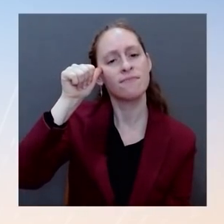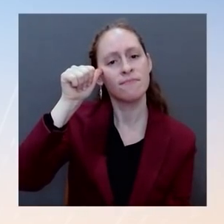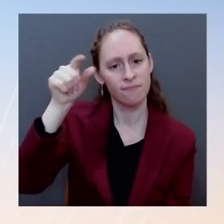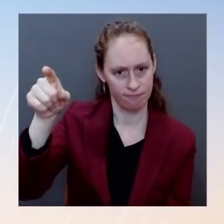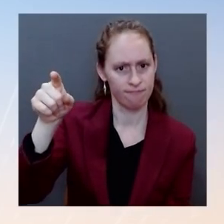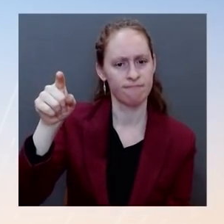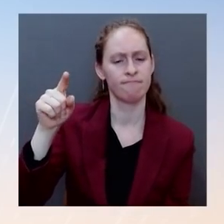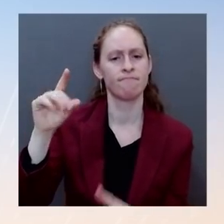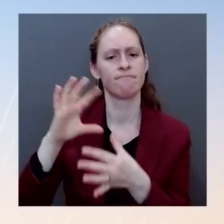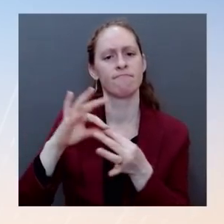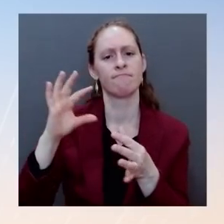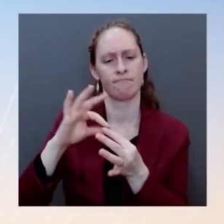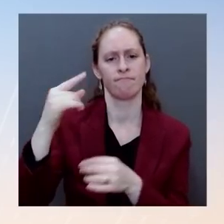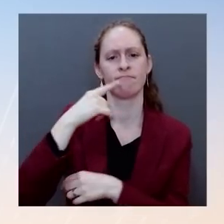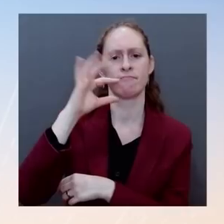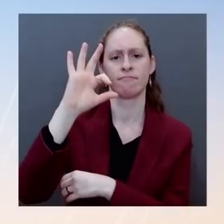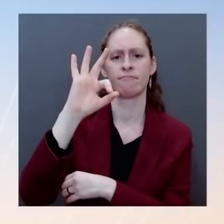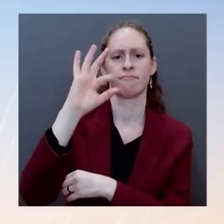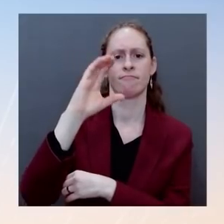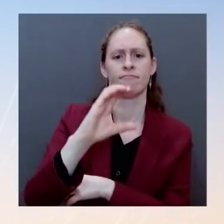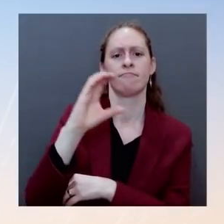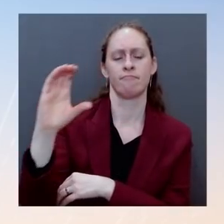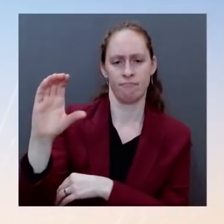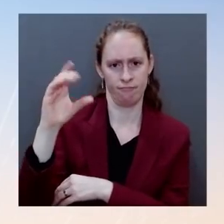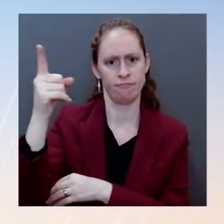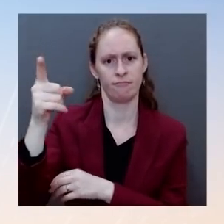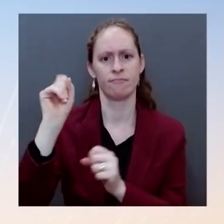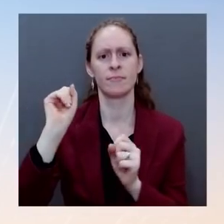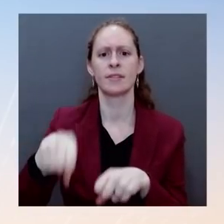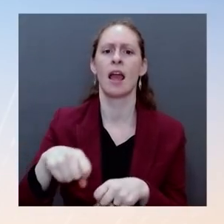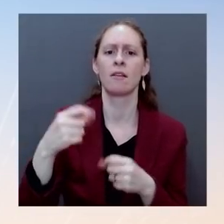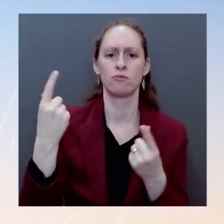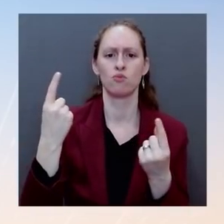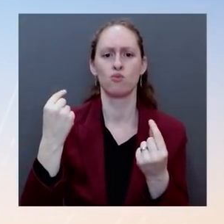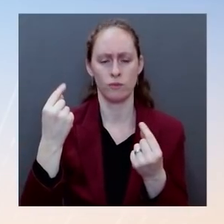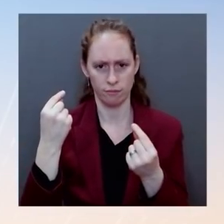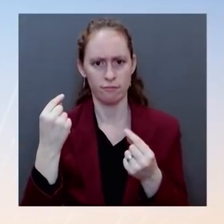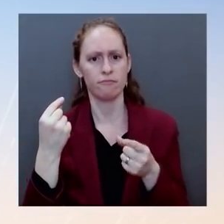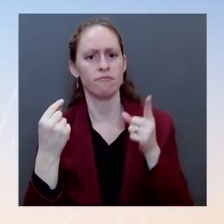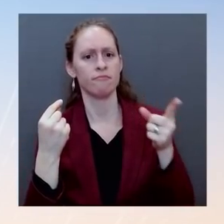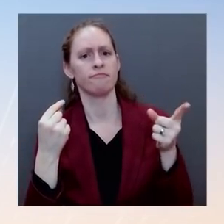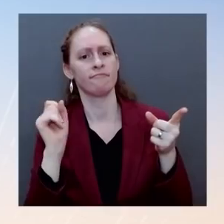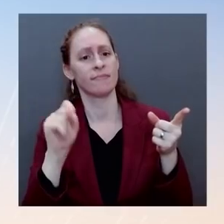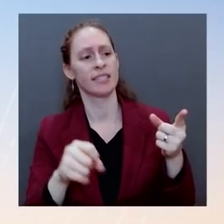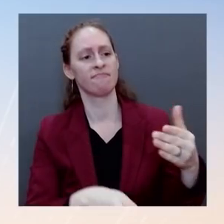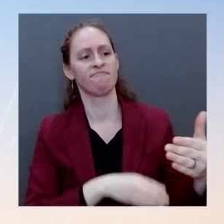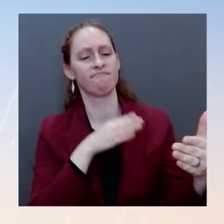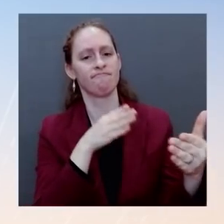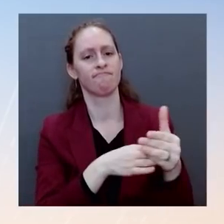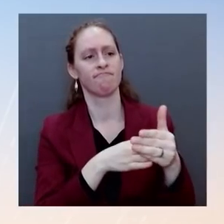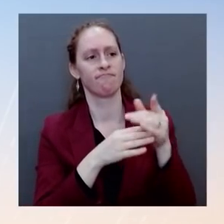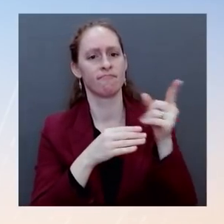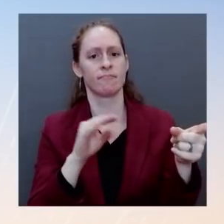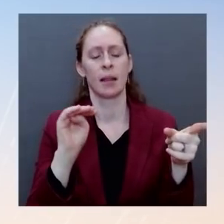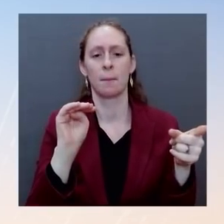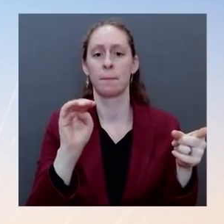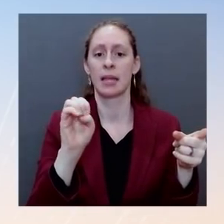to split off Instagram and WhatsApp. Is that something the White House thinks should happen? Ms. Psaki: Well, we welcome the district court's decision,